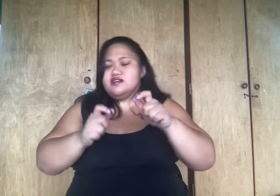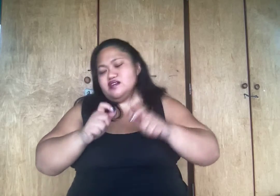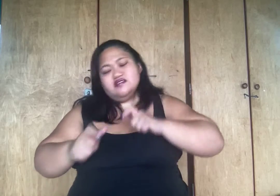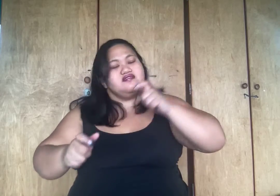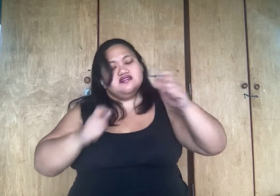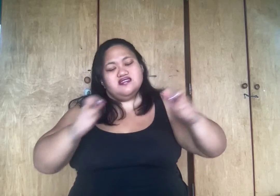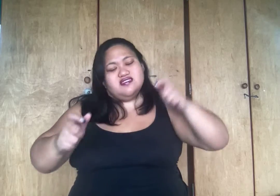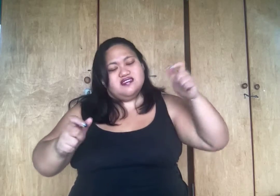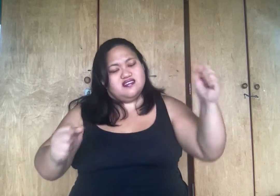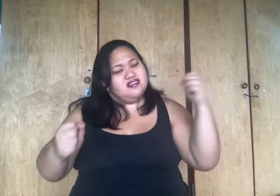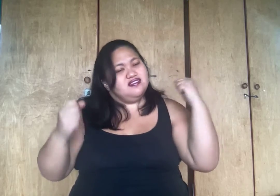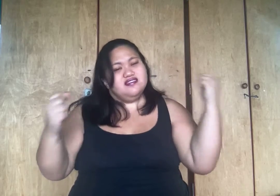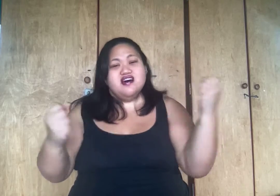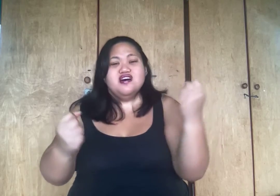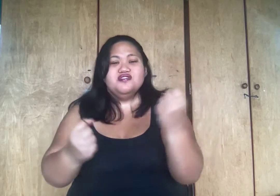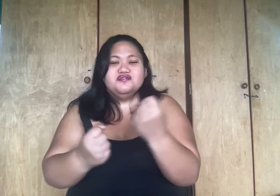... You're rich in love ...